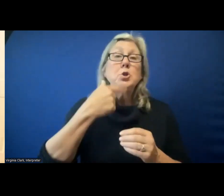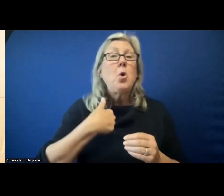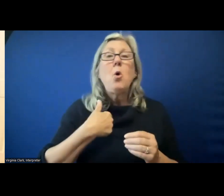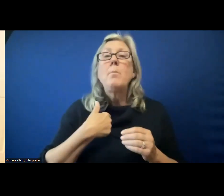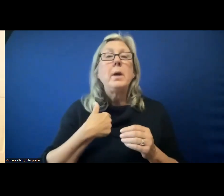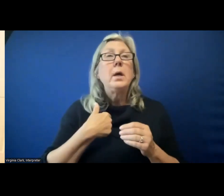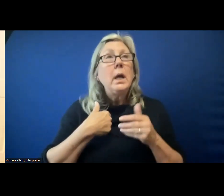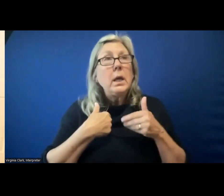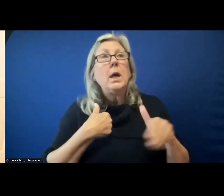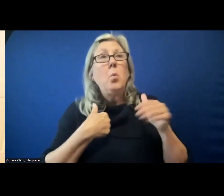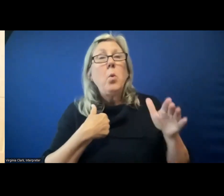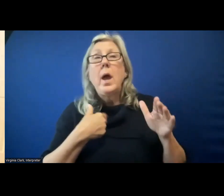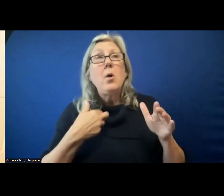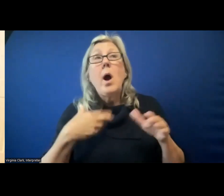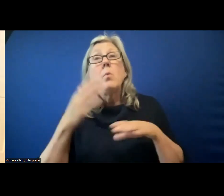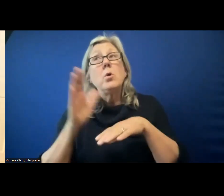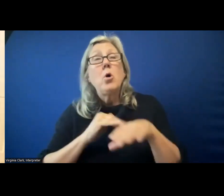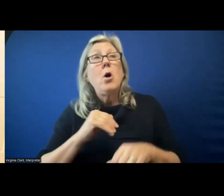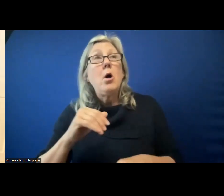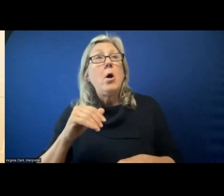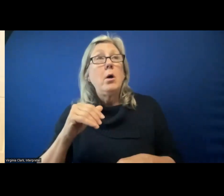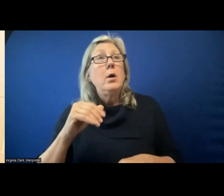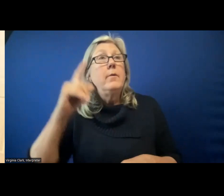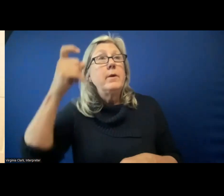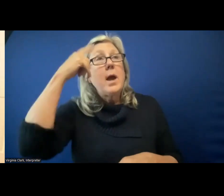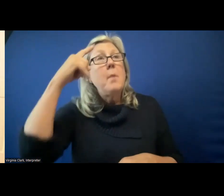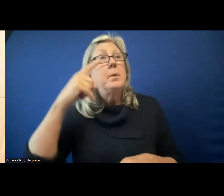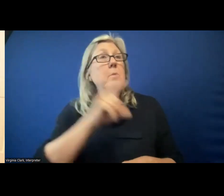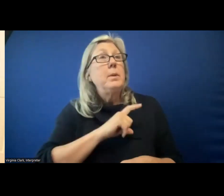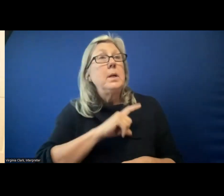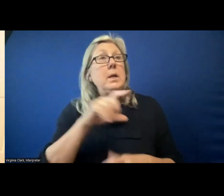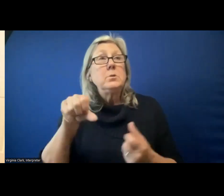from her or she would call the Capitol police to remove me from the building. Representative